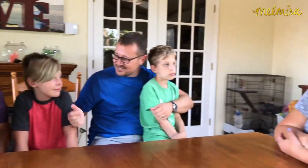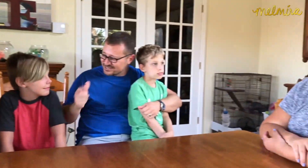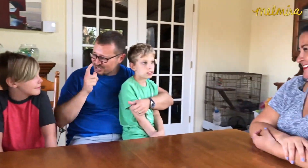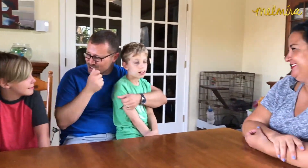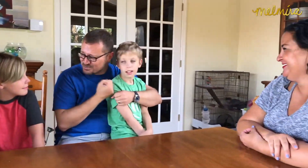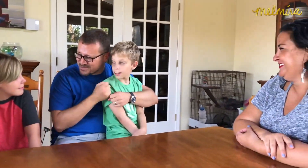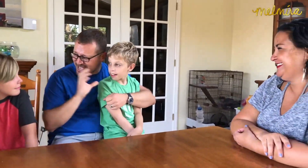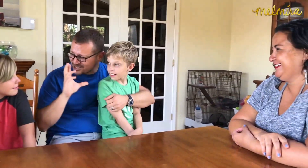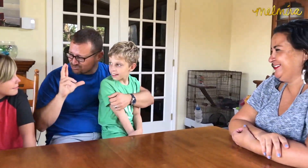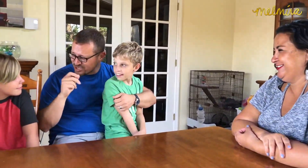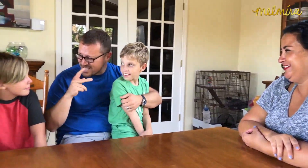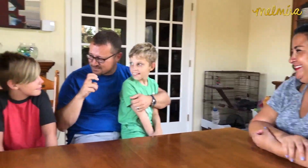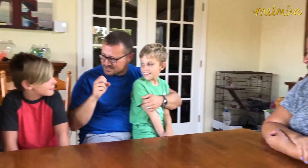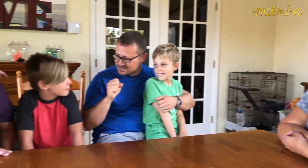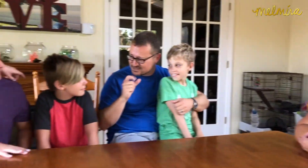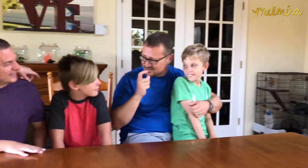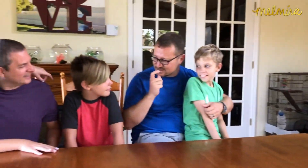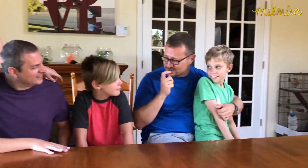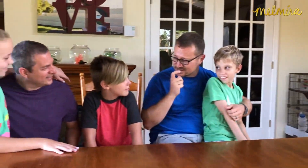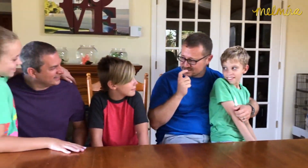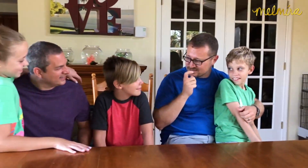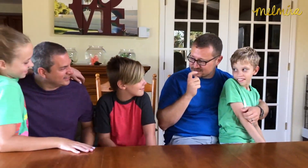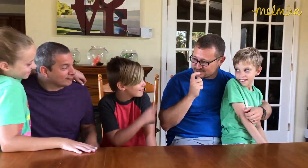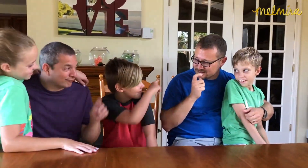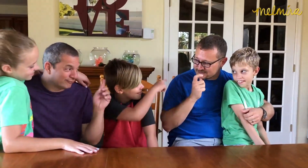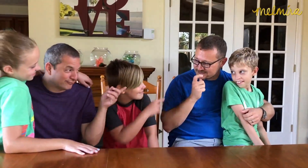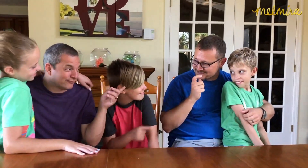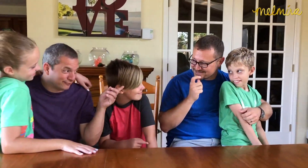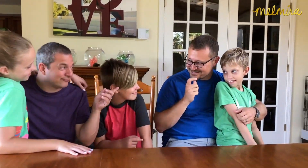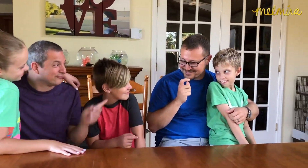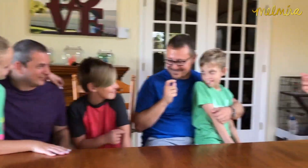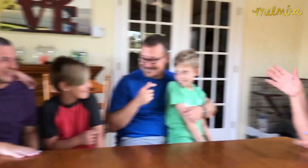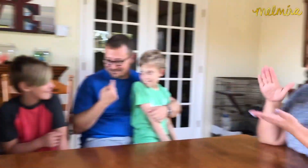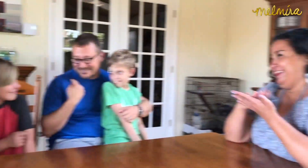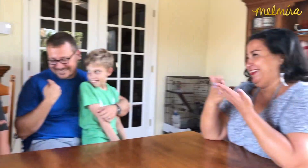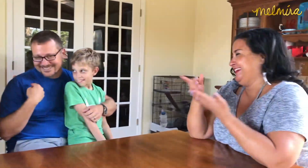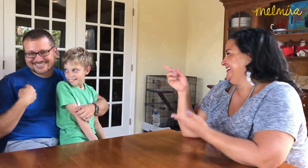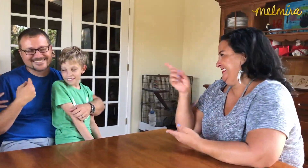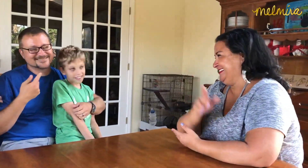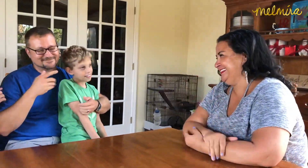Who makes crepes? You. He's the chef.